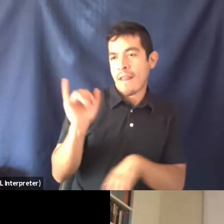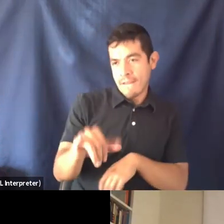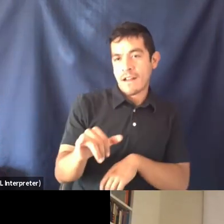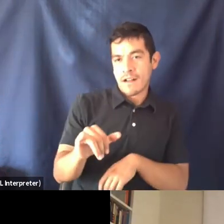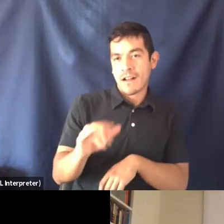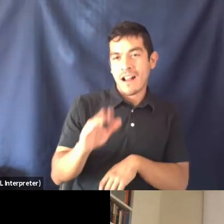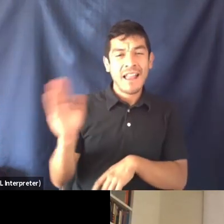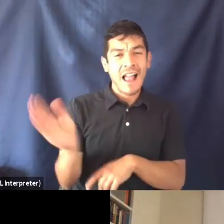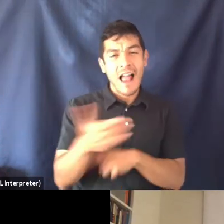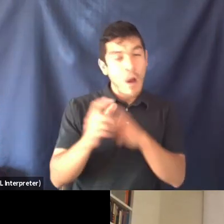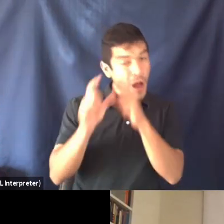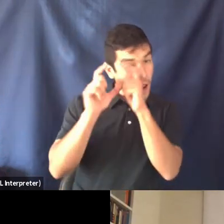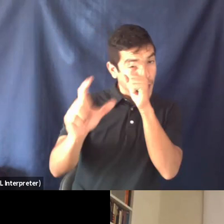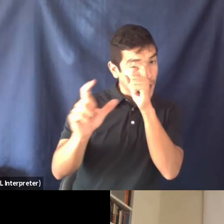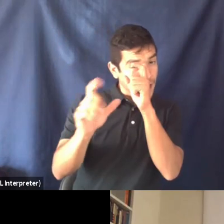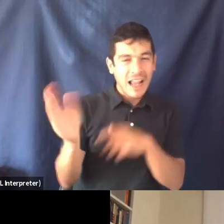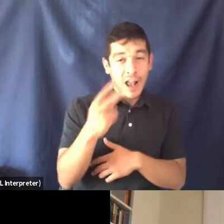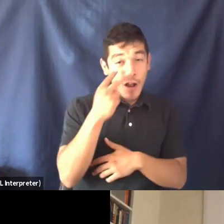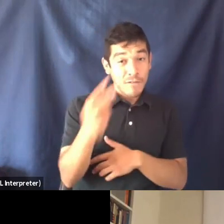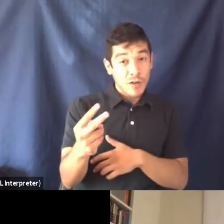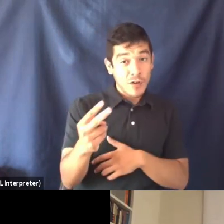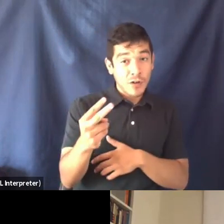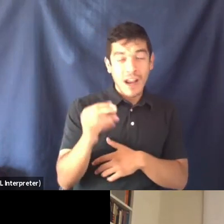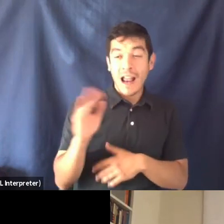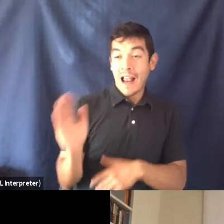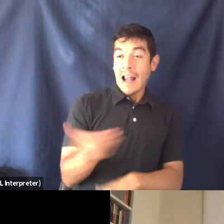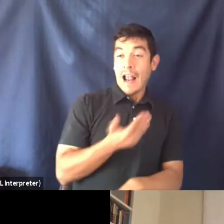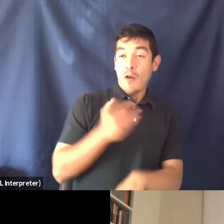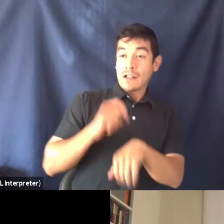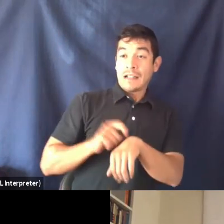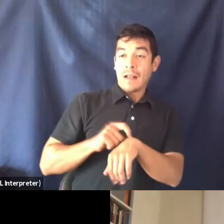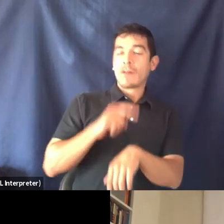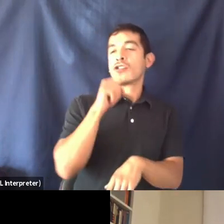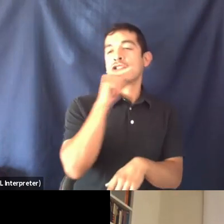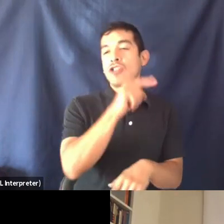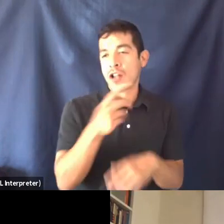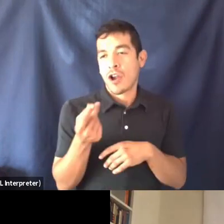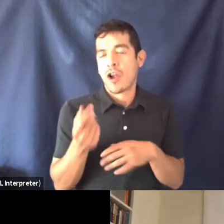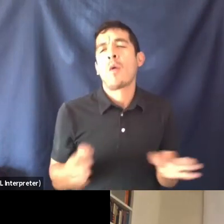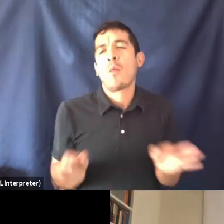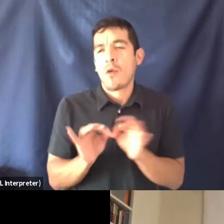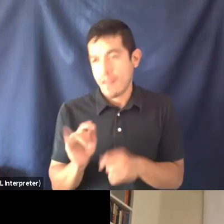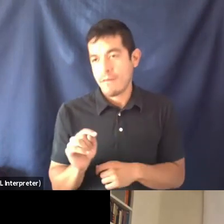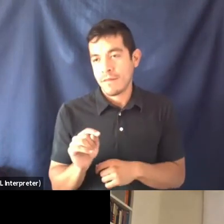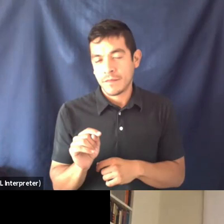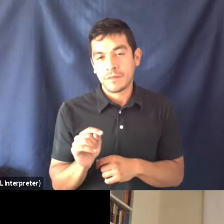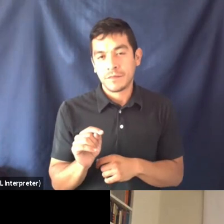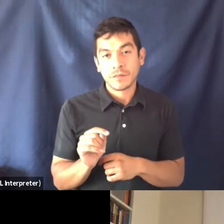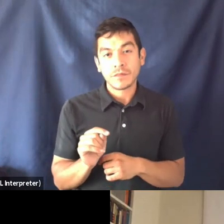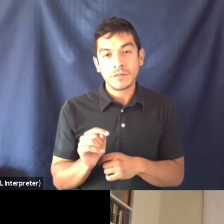and our gaze and our time she's worth it. And that was really important to me. And in terms of like the ebb and flow of the structure,